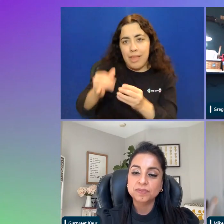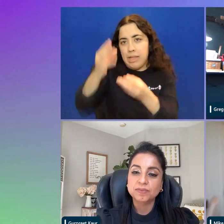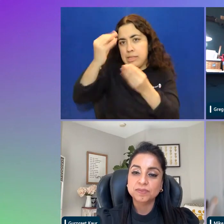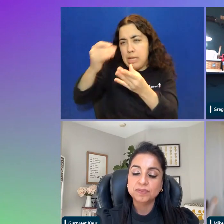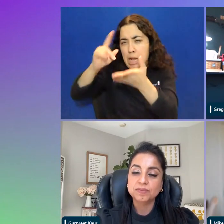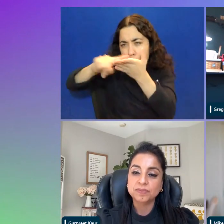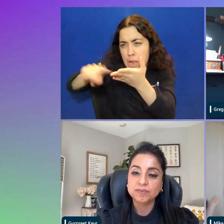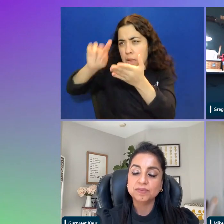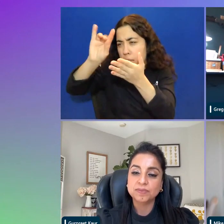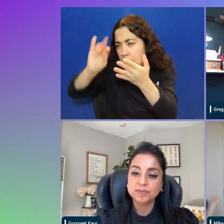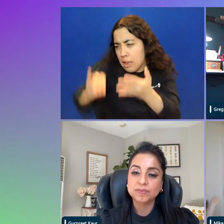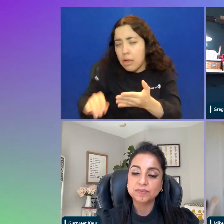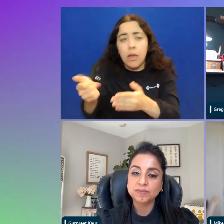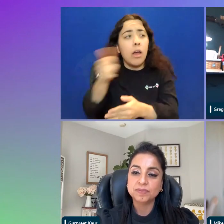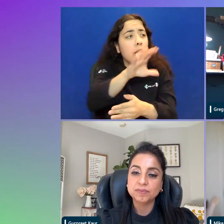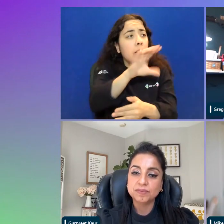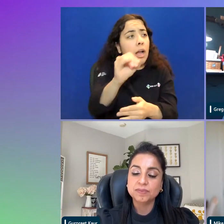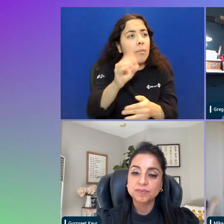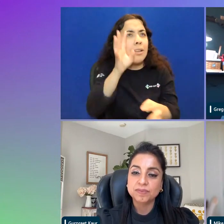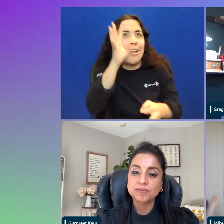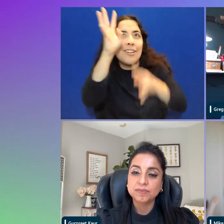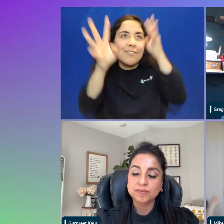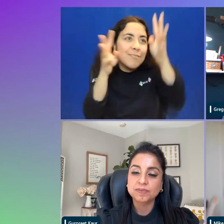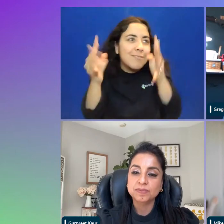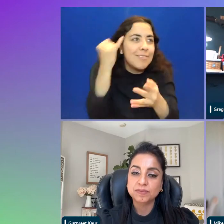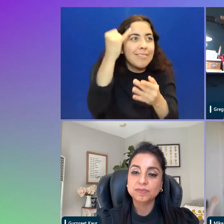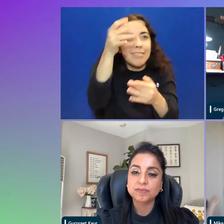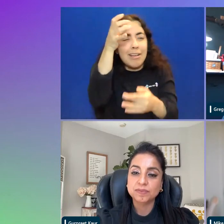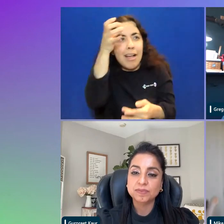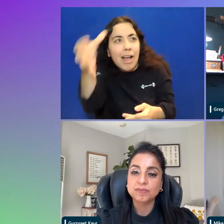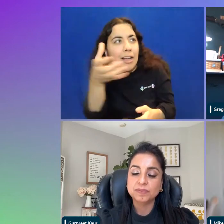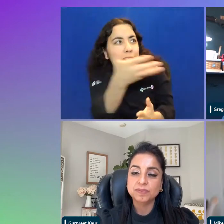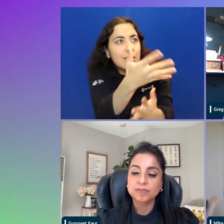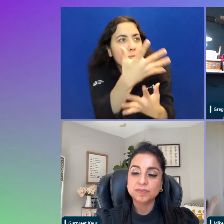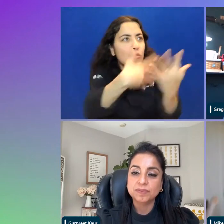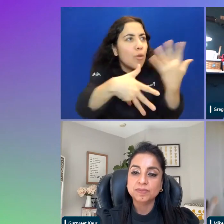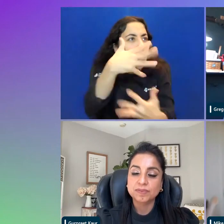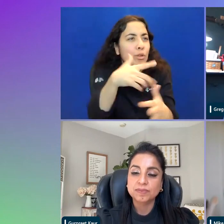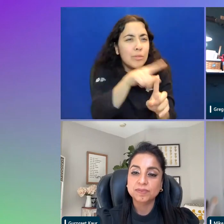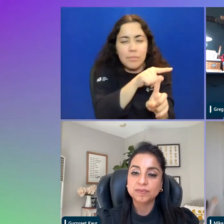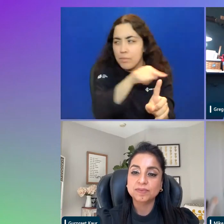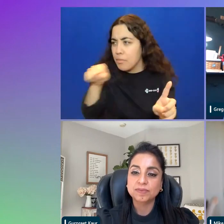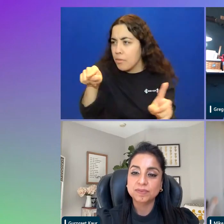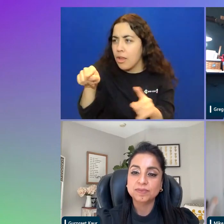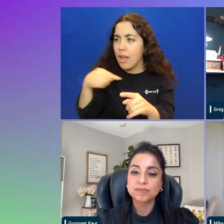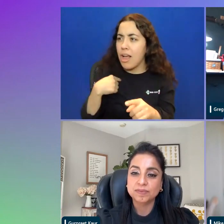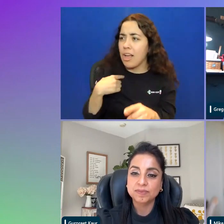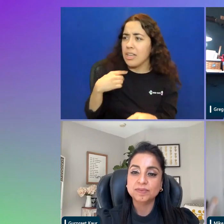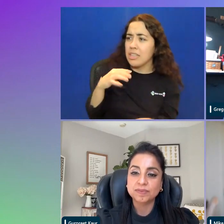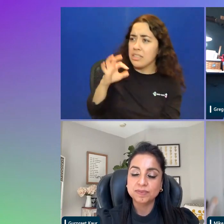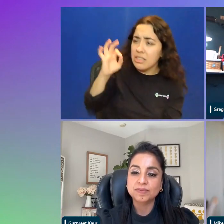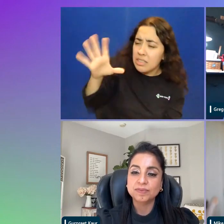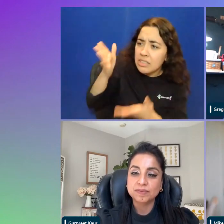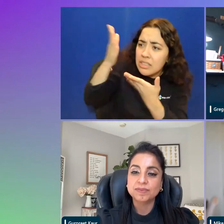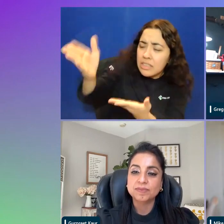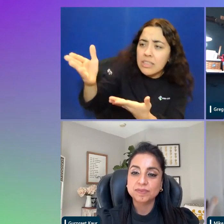concepts or social events or whatever it happened to be. But I kept making my case, and I knew I had the right case for